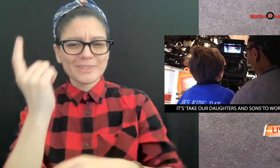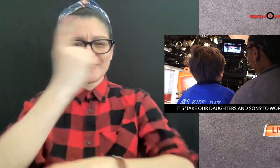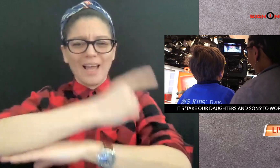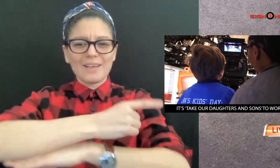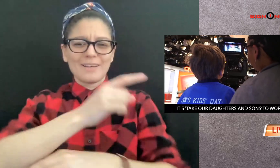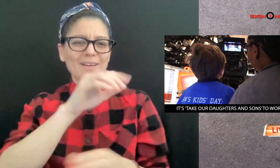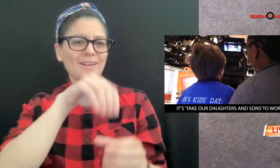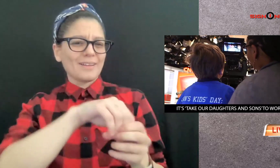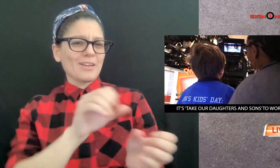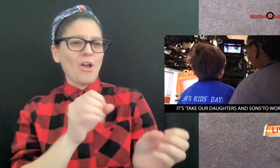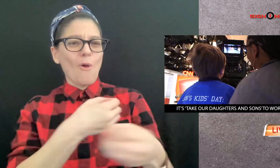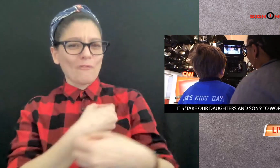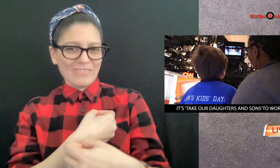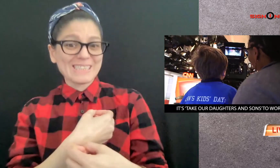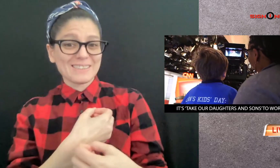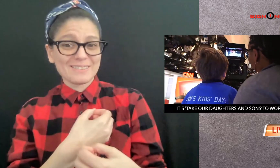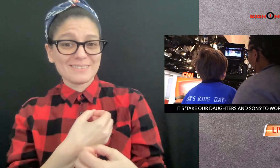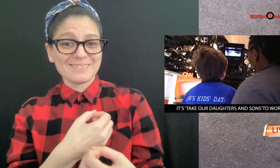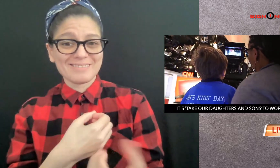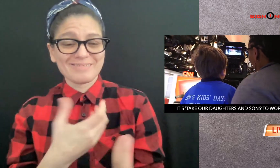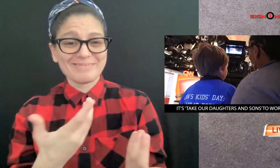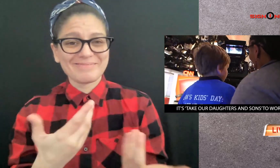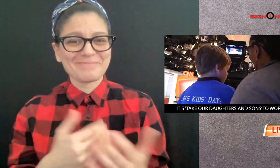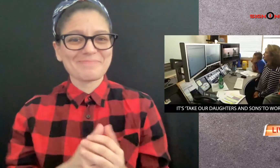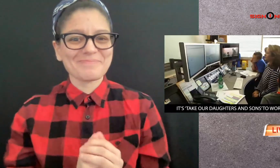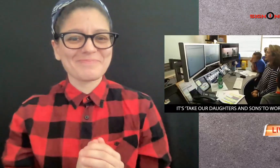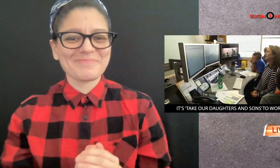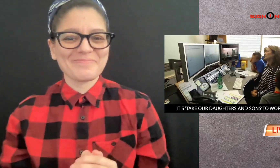that simulate what your day at the office might look like